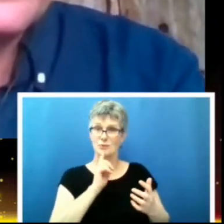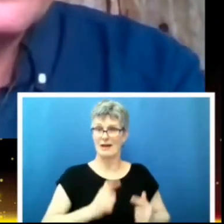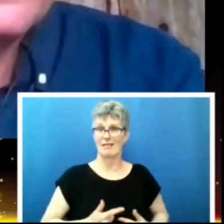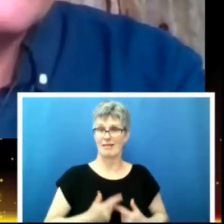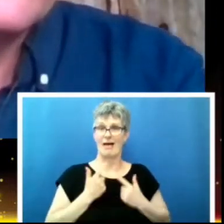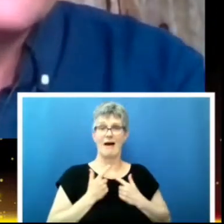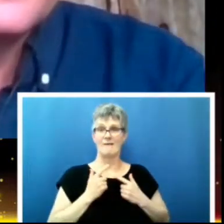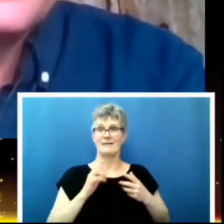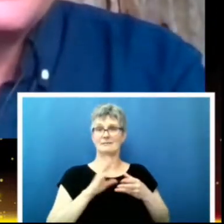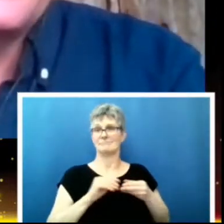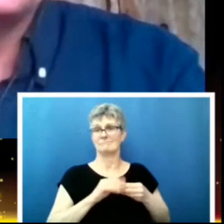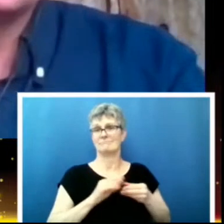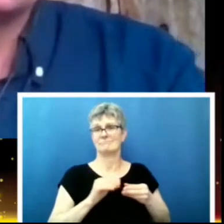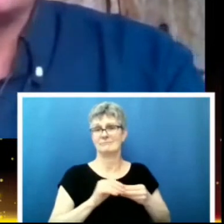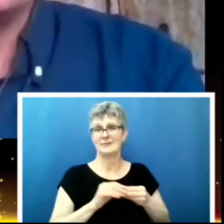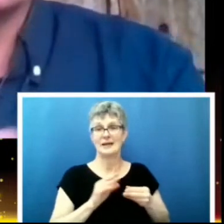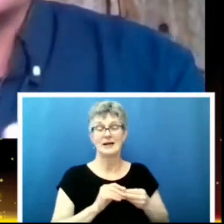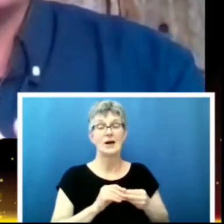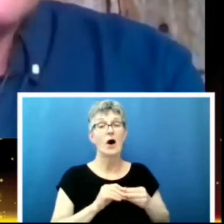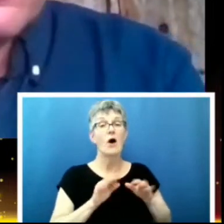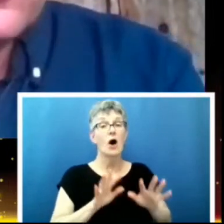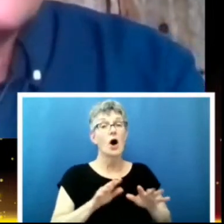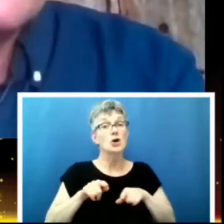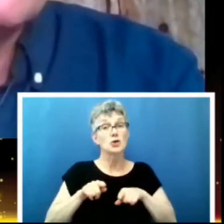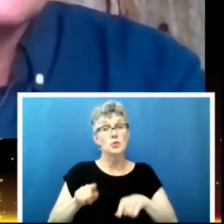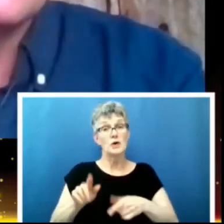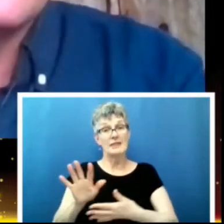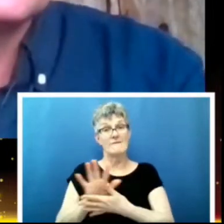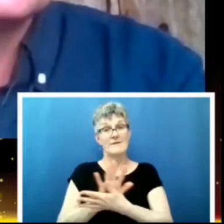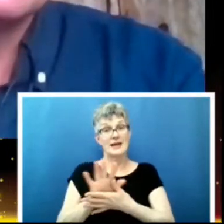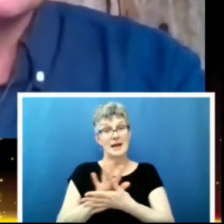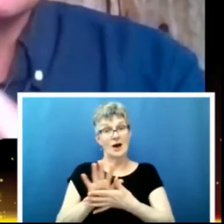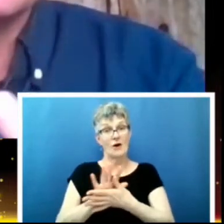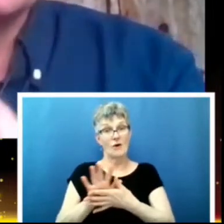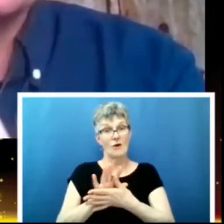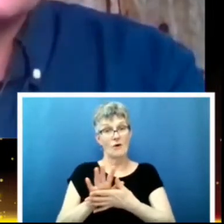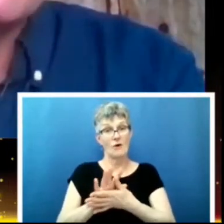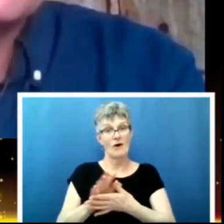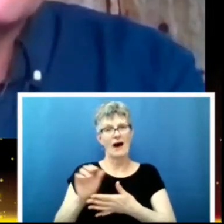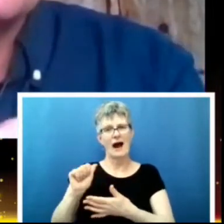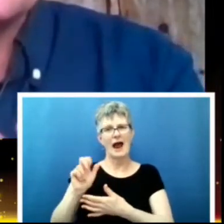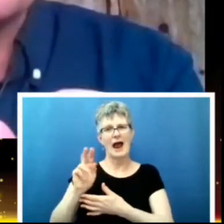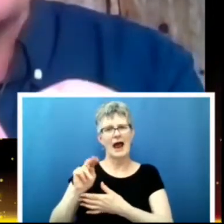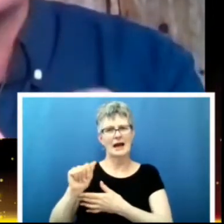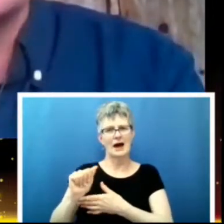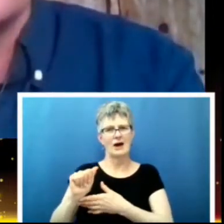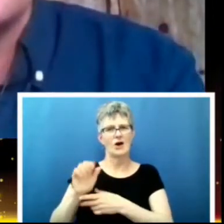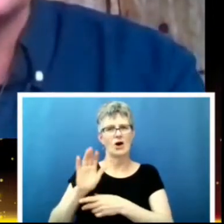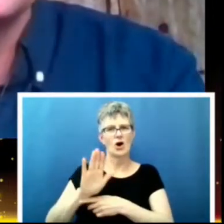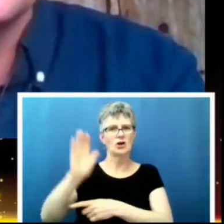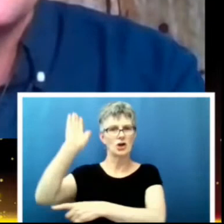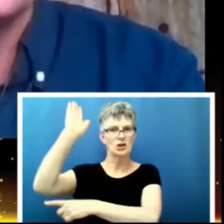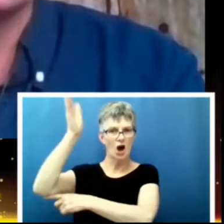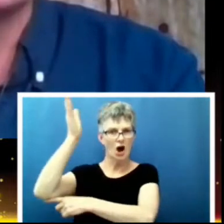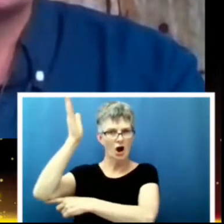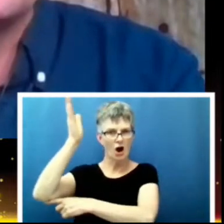of Anna's talk I've gone through and watched it several times, but I was watching Anna's response